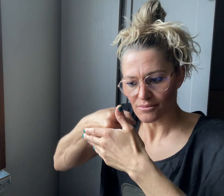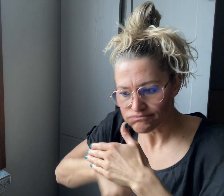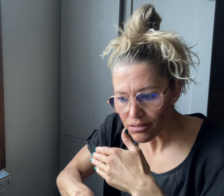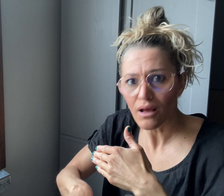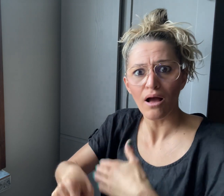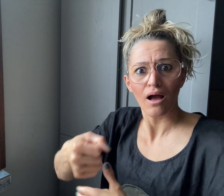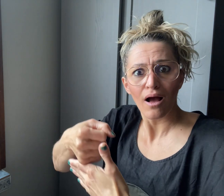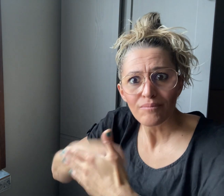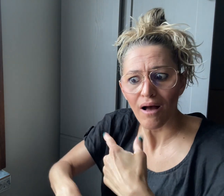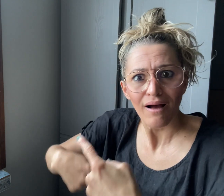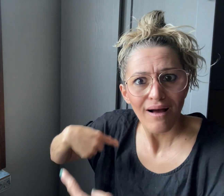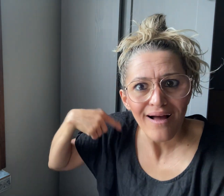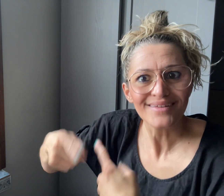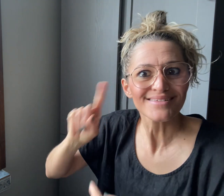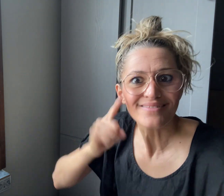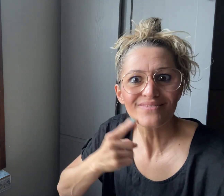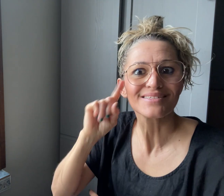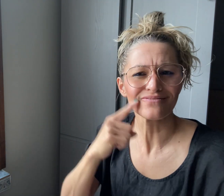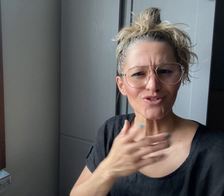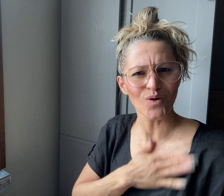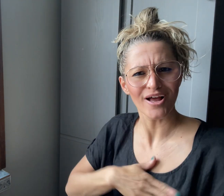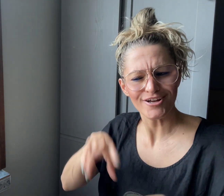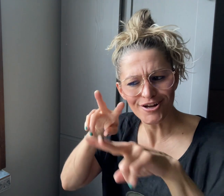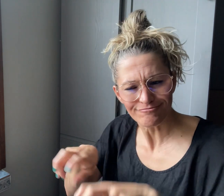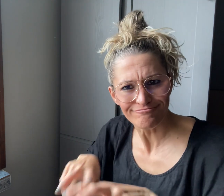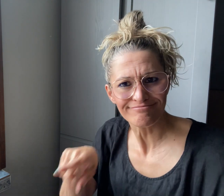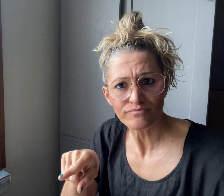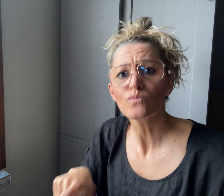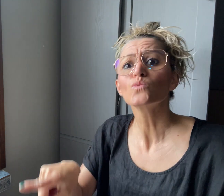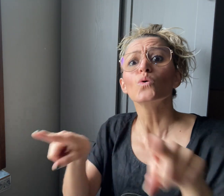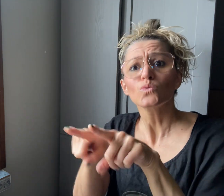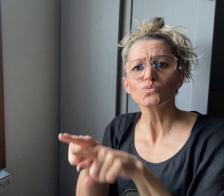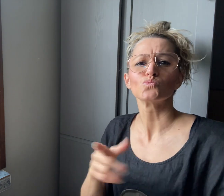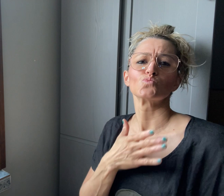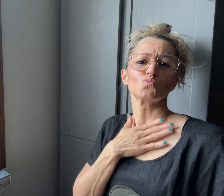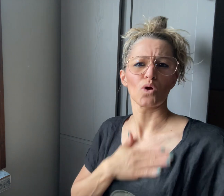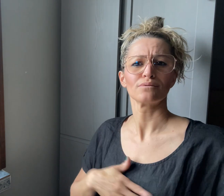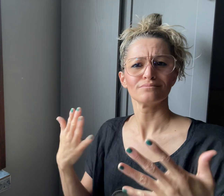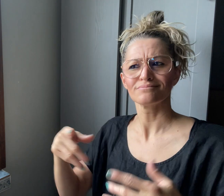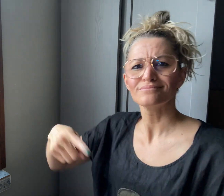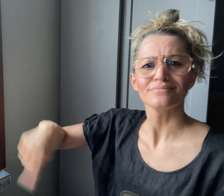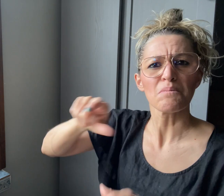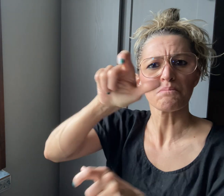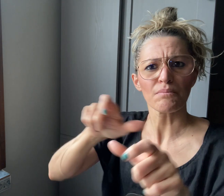and negativity surrounding Adamobore’s Deaf community.